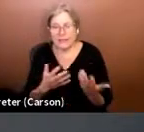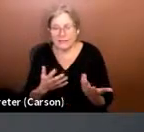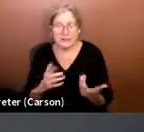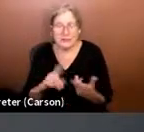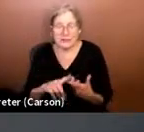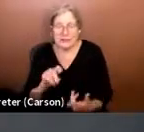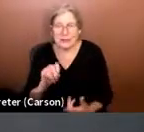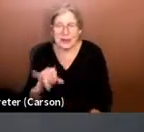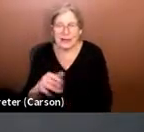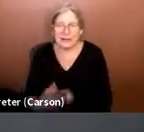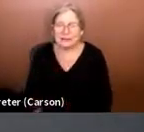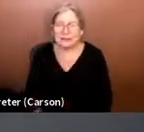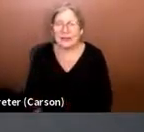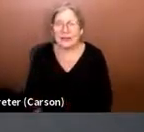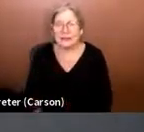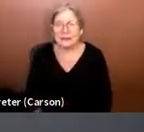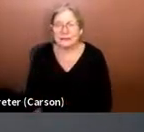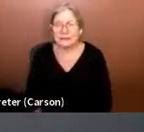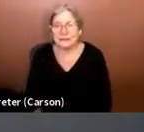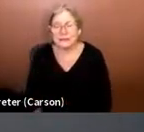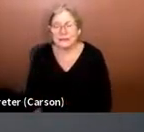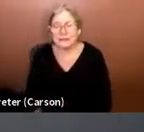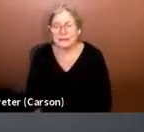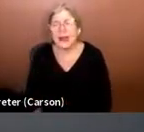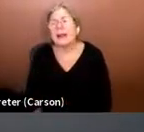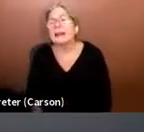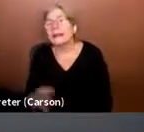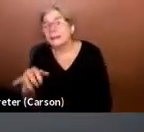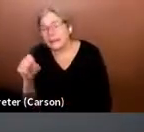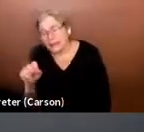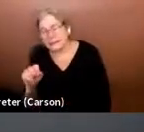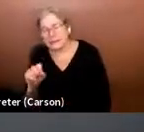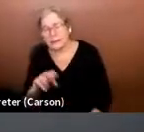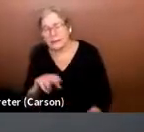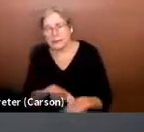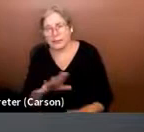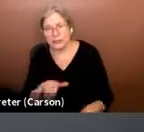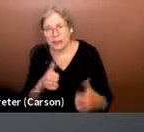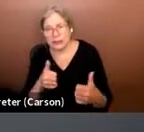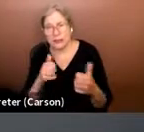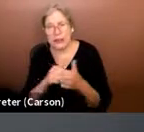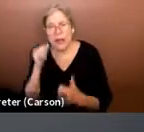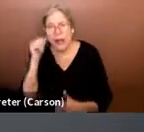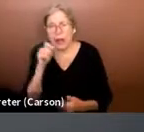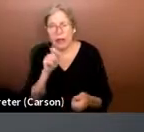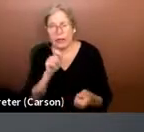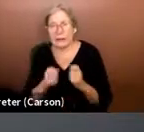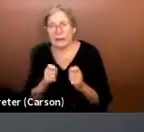Definitely there are challenges there with audio adaptations for graphic novels.